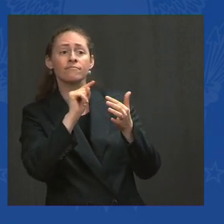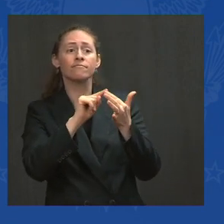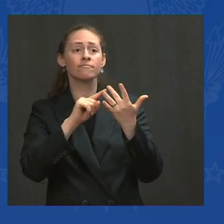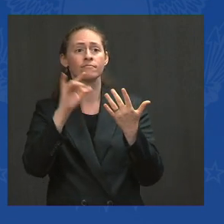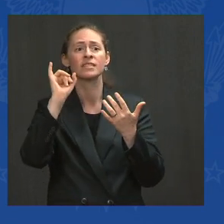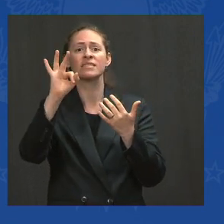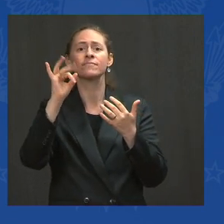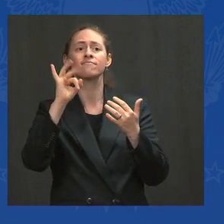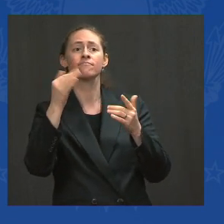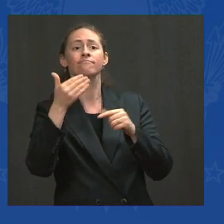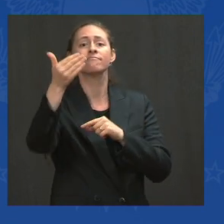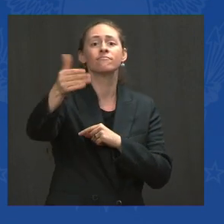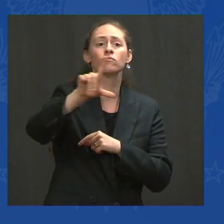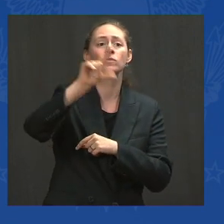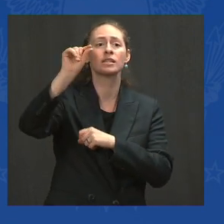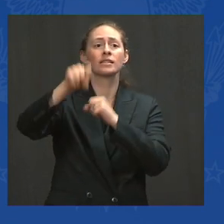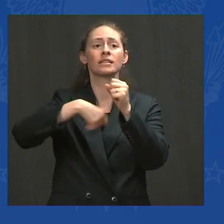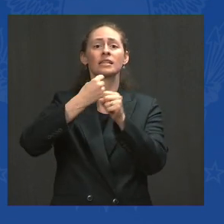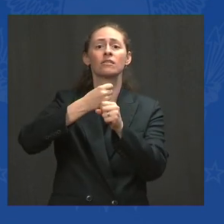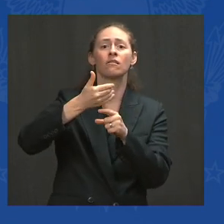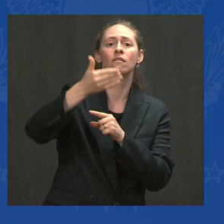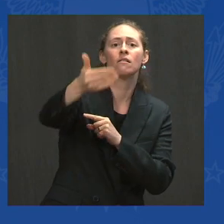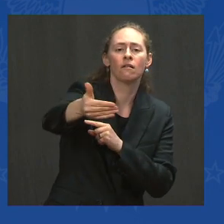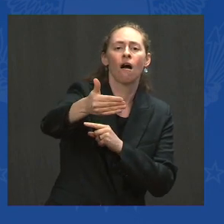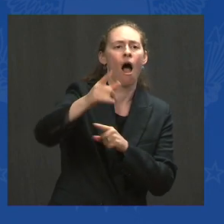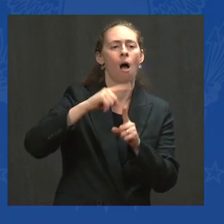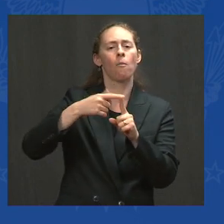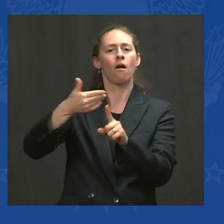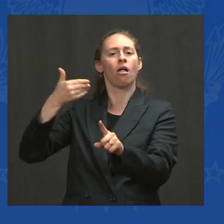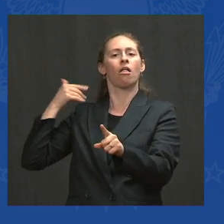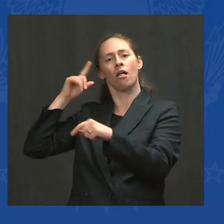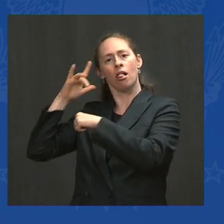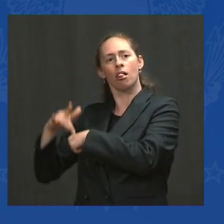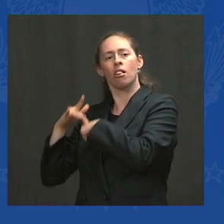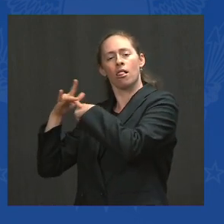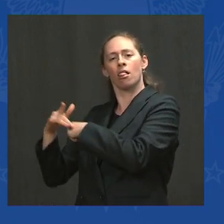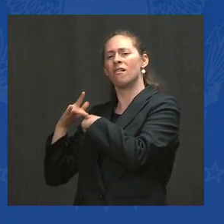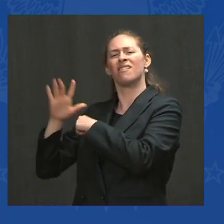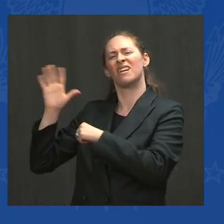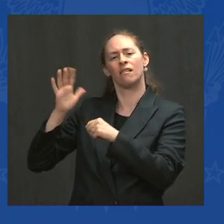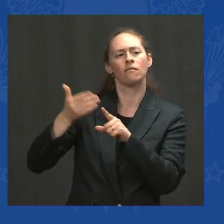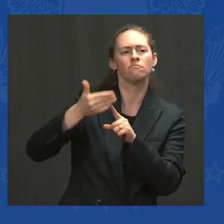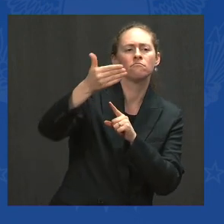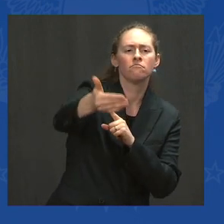years, not the last 20 years. Finally, I want to recognize the incredible